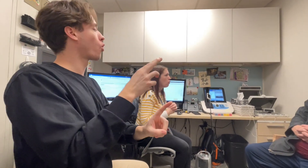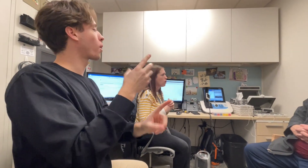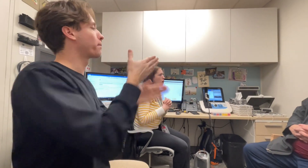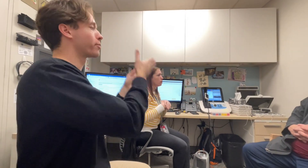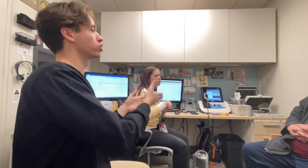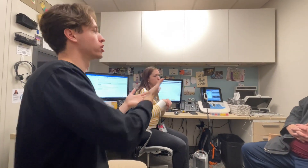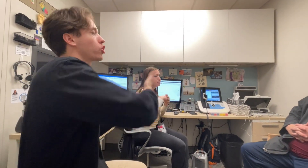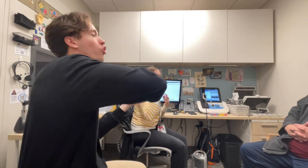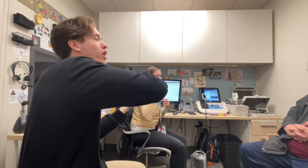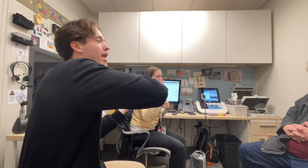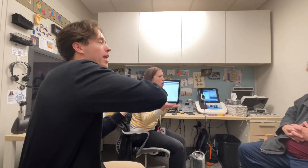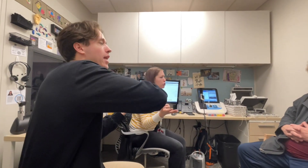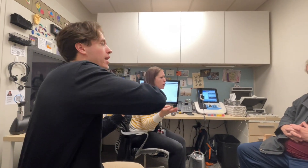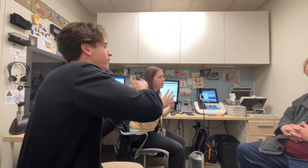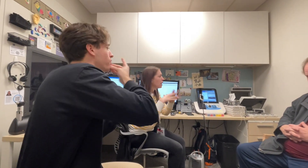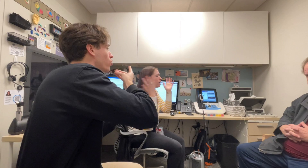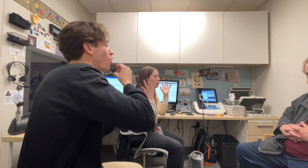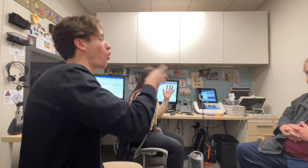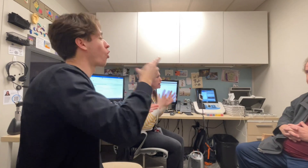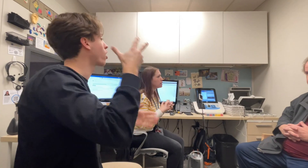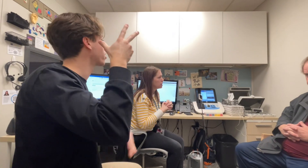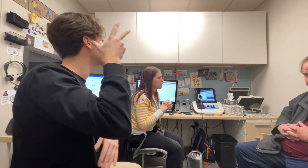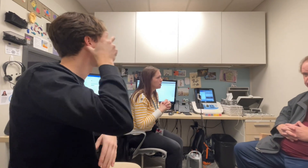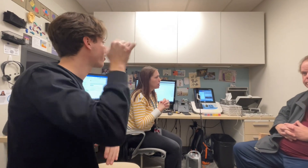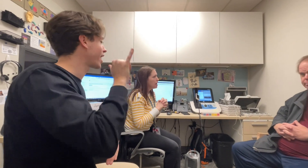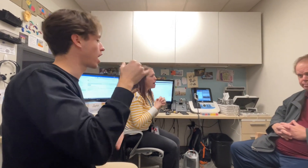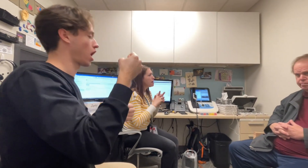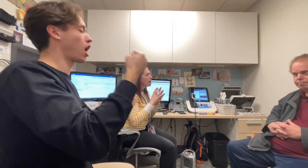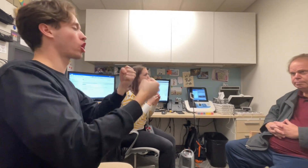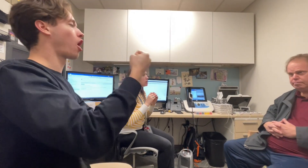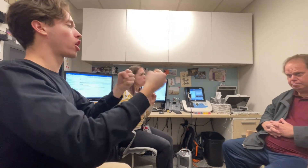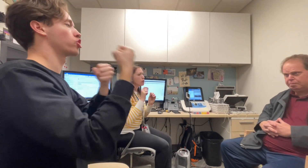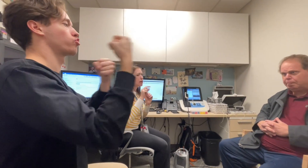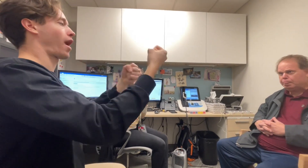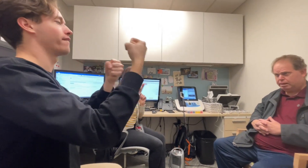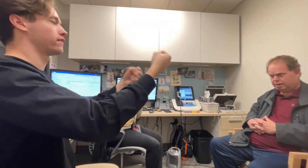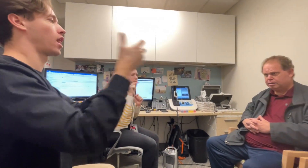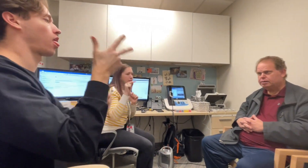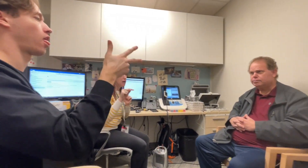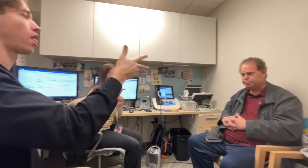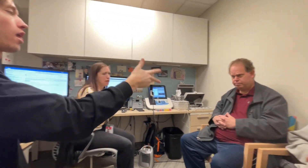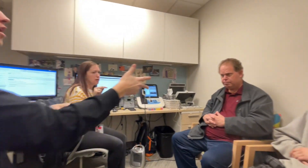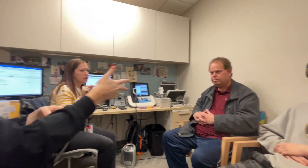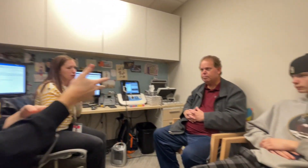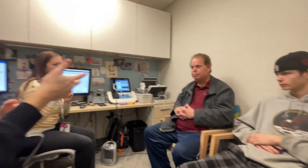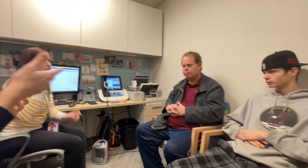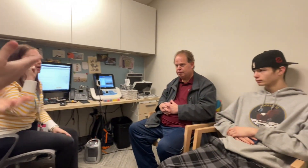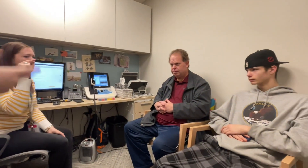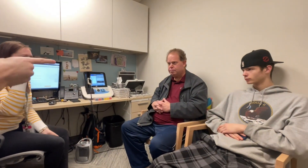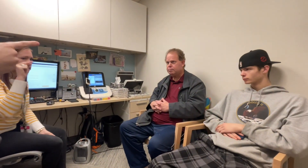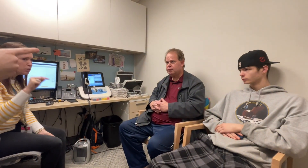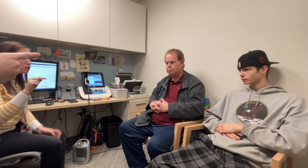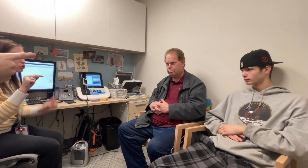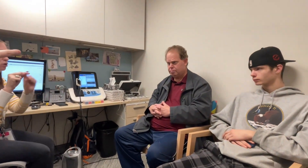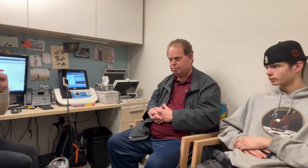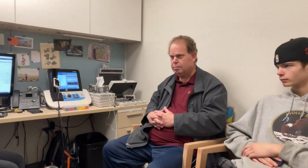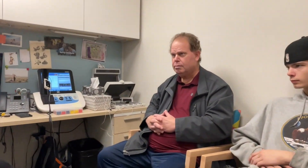or a car driving I don't know anything and not even that you can identify that it's speech or